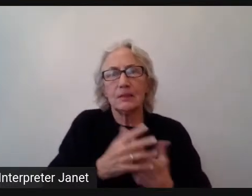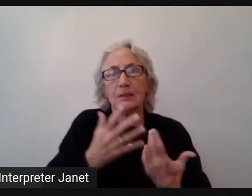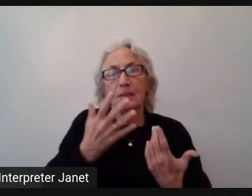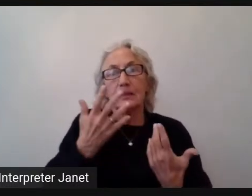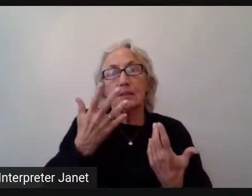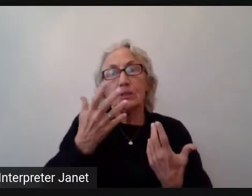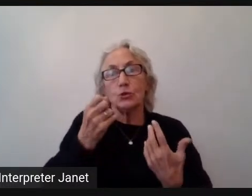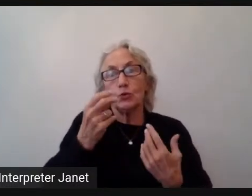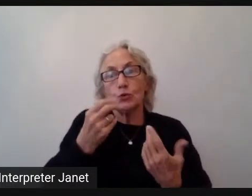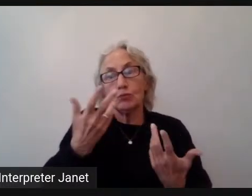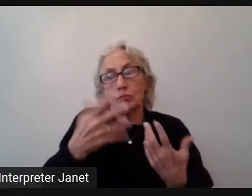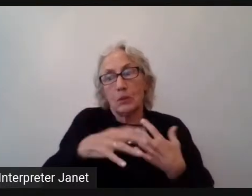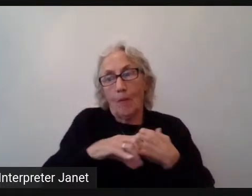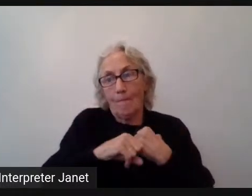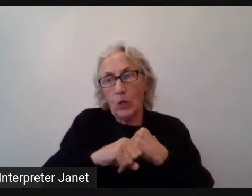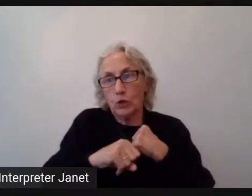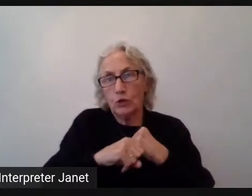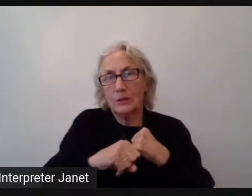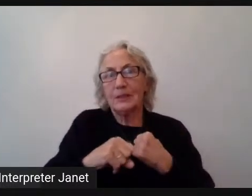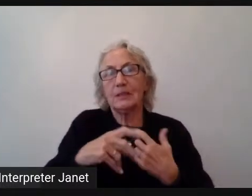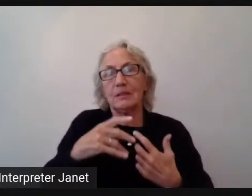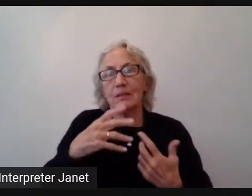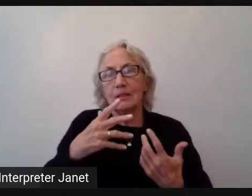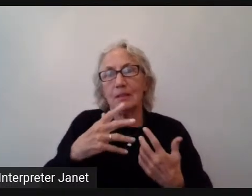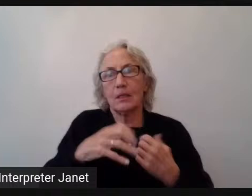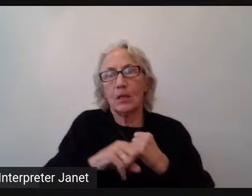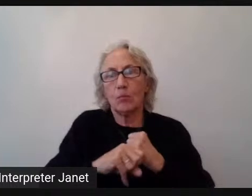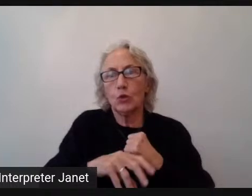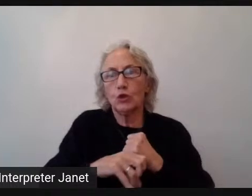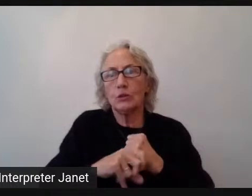themes and that is great but there are some -- not that many.